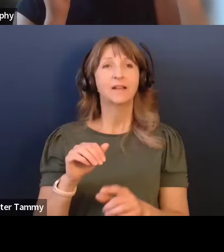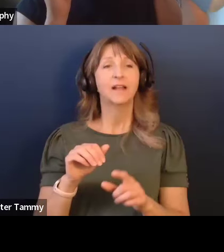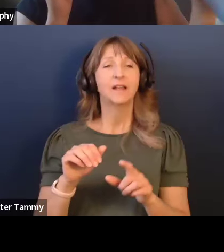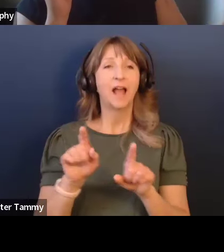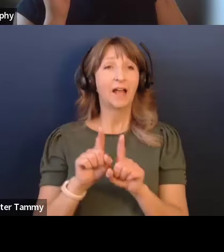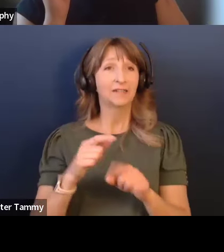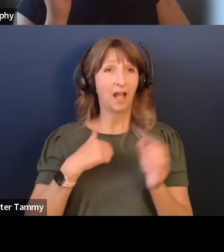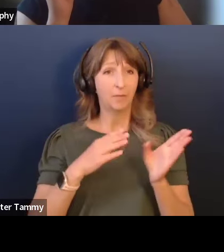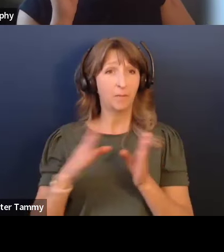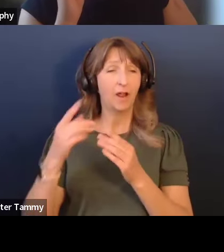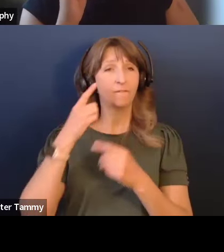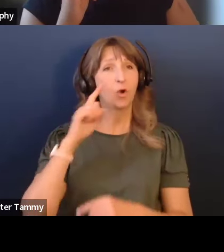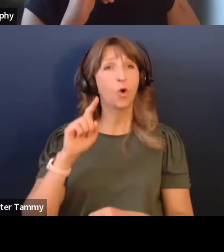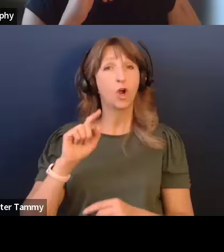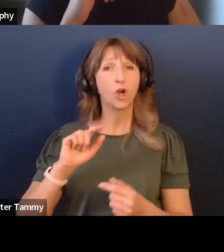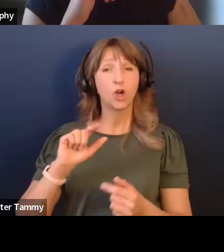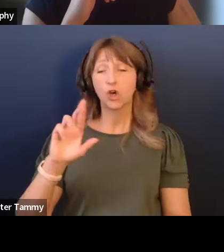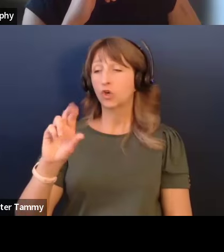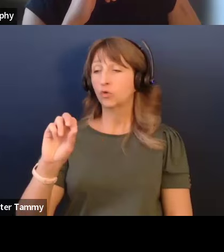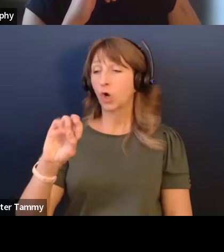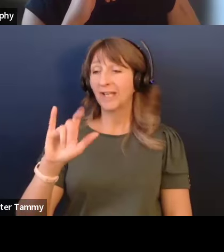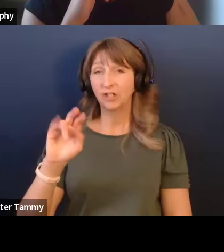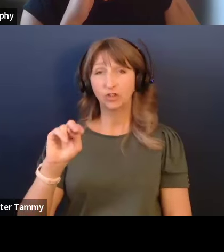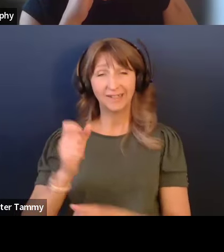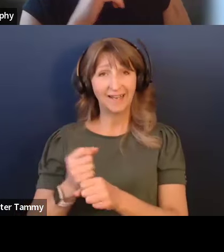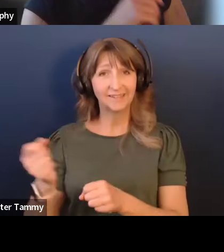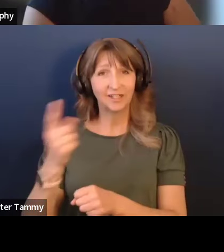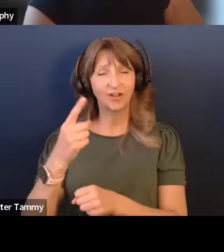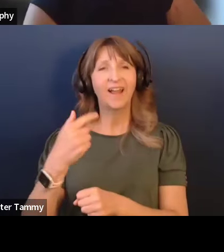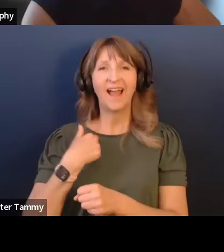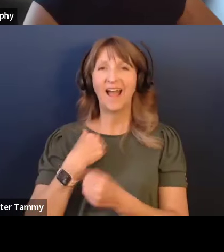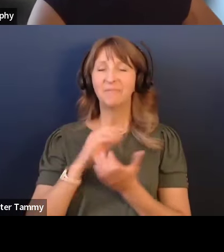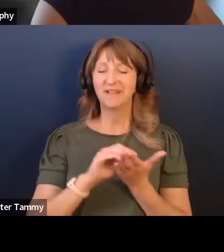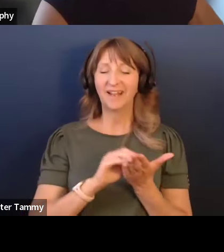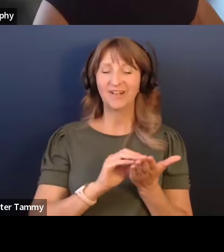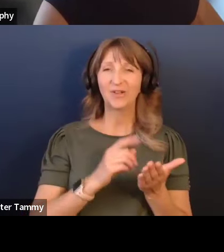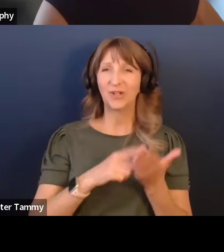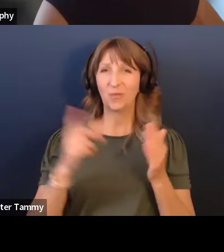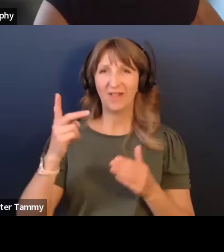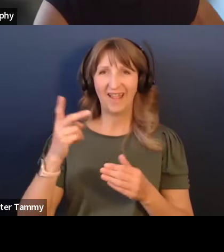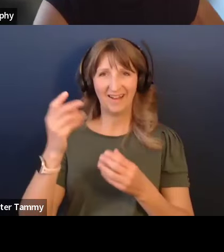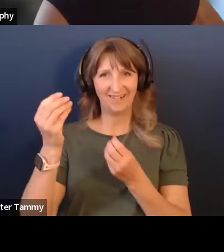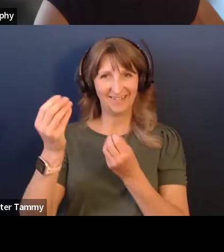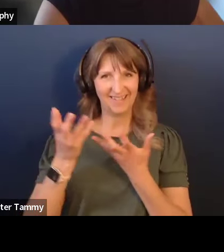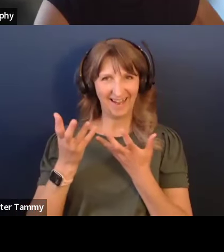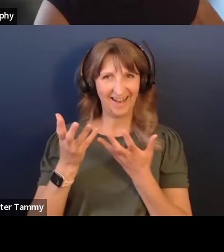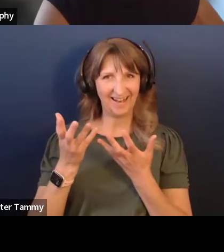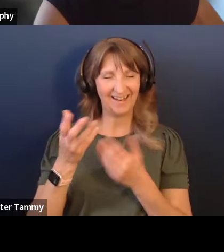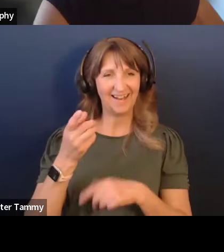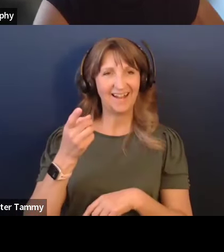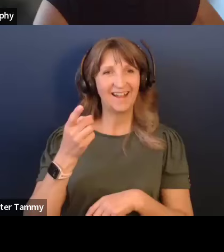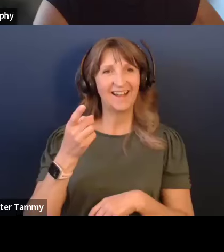I'm taking a lot of notes on what Katelyn and Caroline are saying. To echo what they both said,